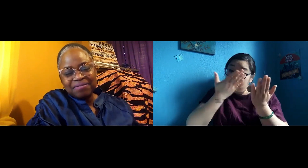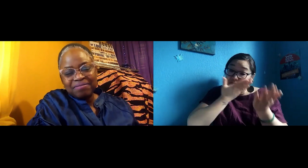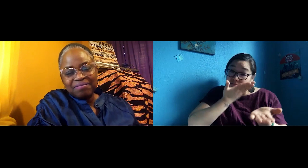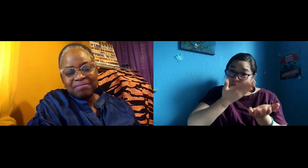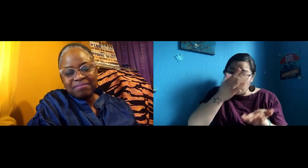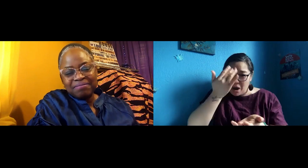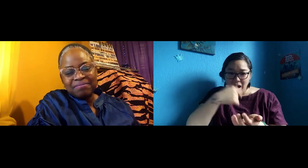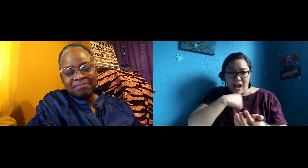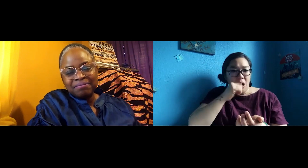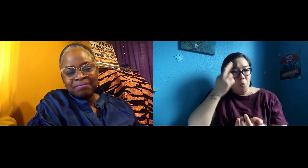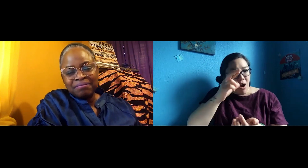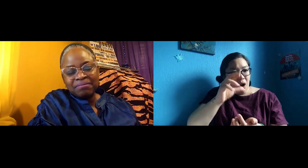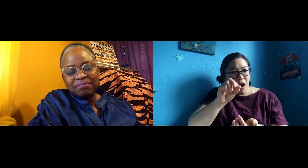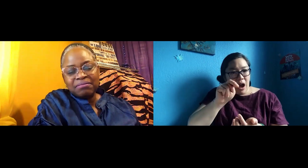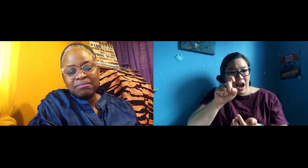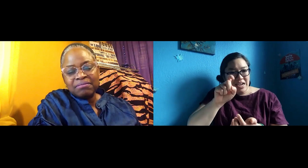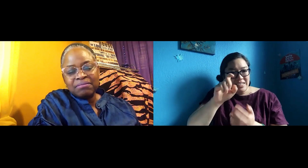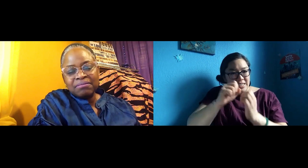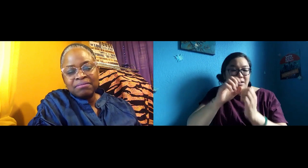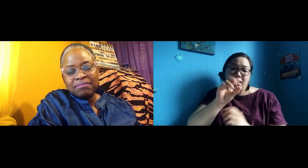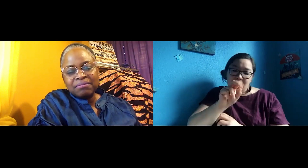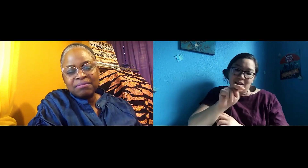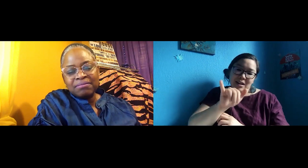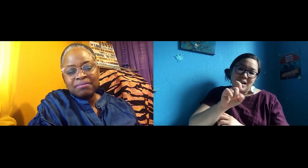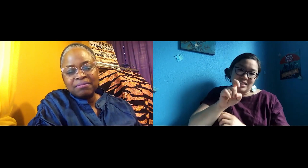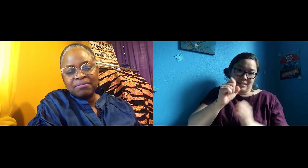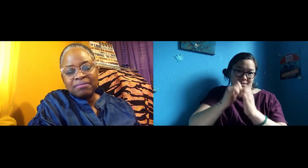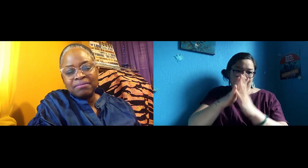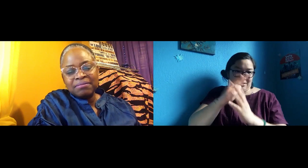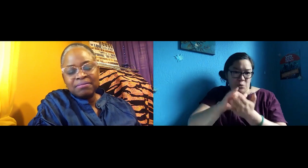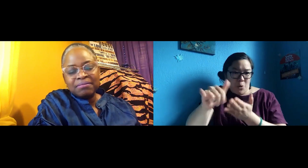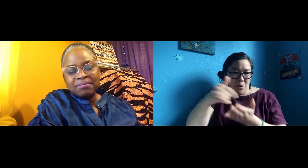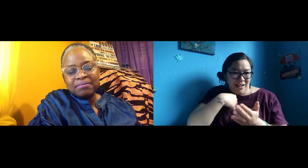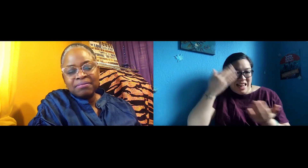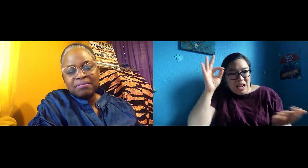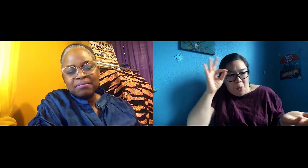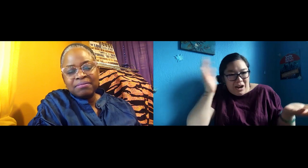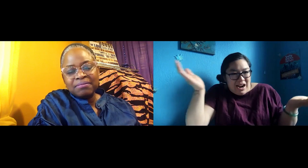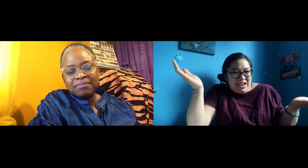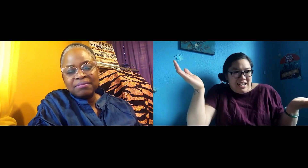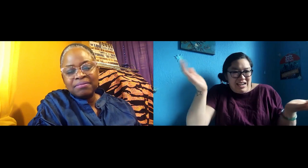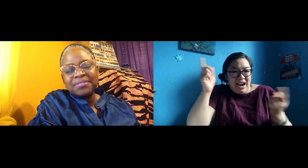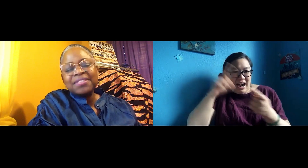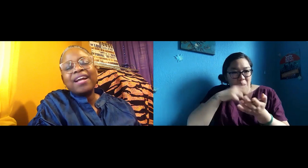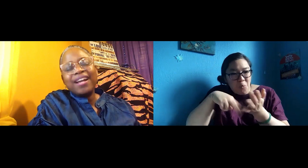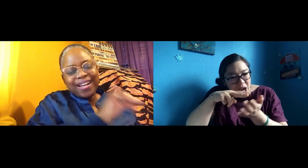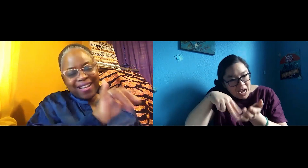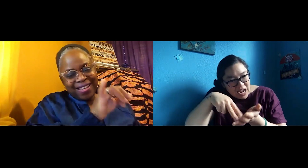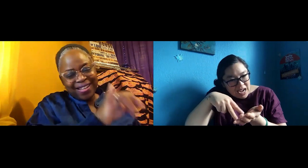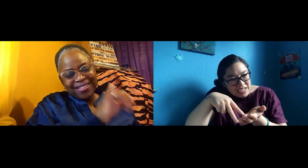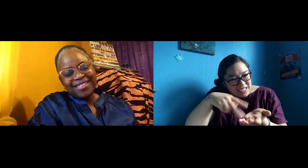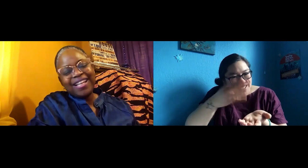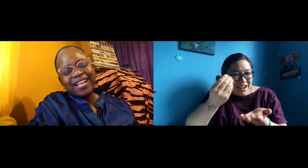Thank you . I didn't realize that Onyx was founded in New York. I had no idea,